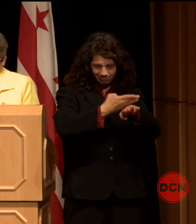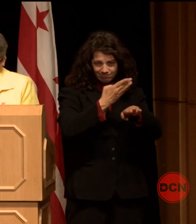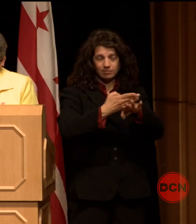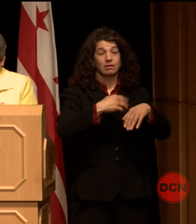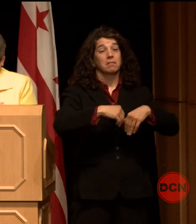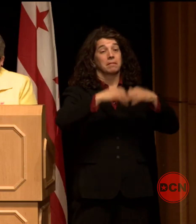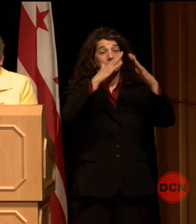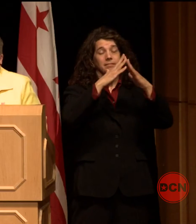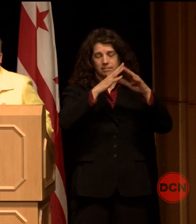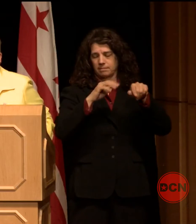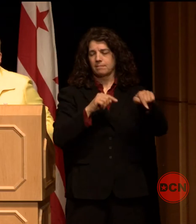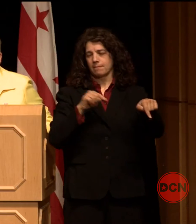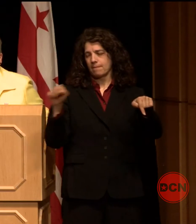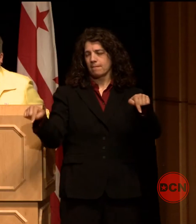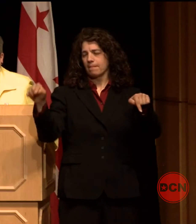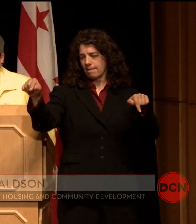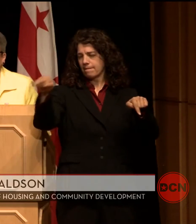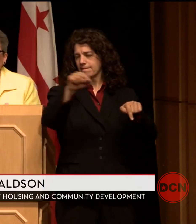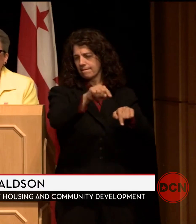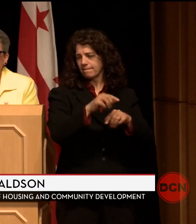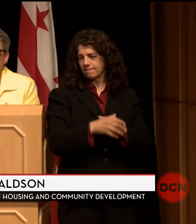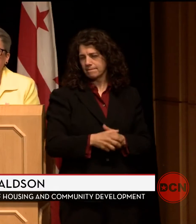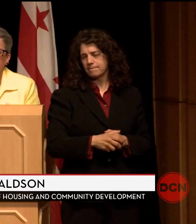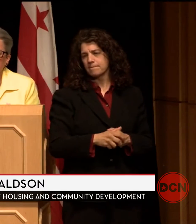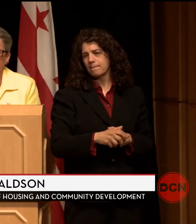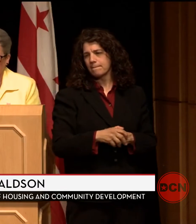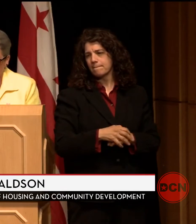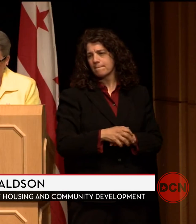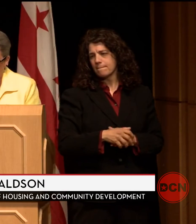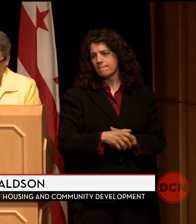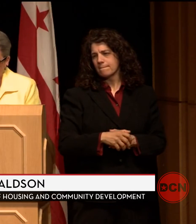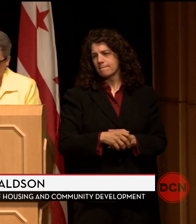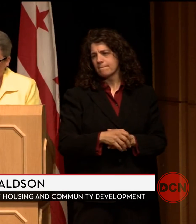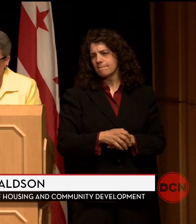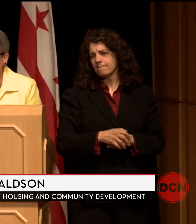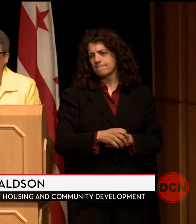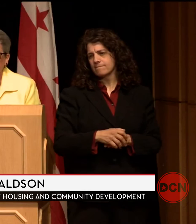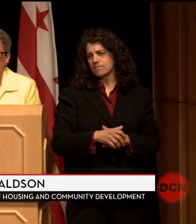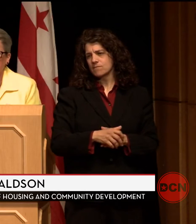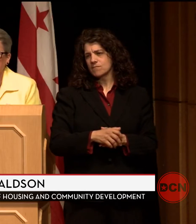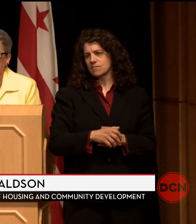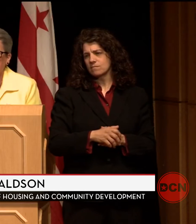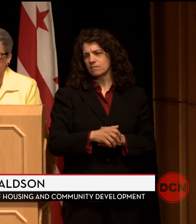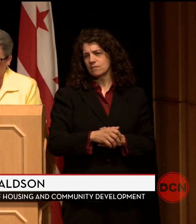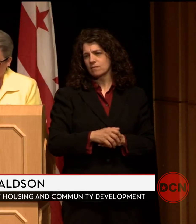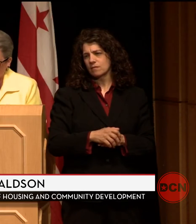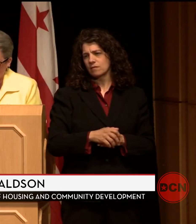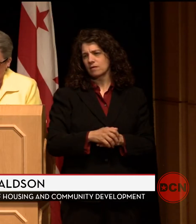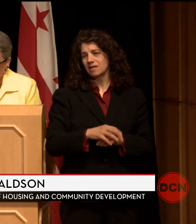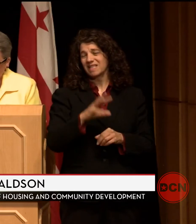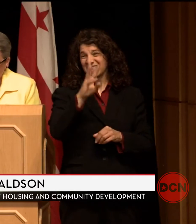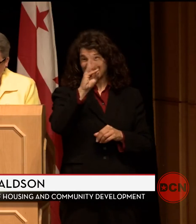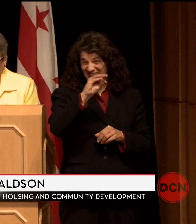WE HAVE CONCRETE PLANS THAT WILL TRANSFORM 60% OF THOSE PROPERTIES, SOMETHING THAT HAS NOT BEEN DONE BEFORE AND OUR